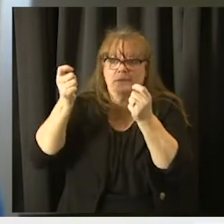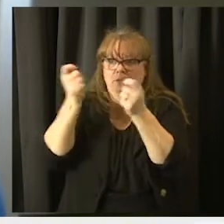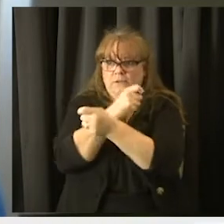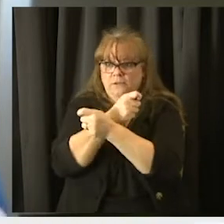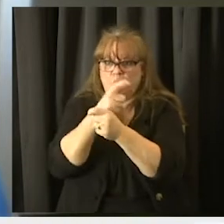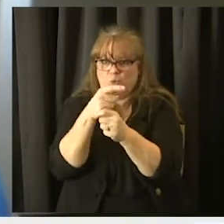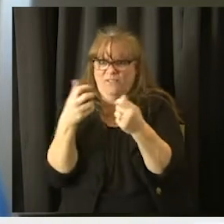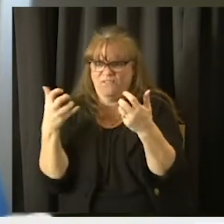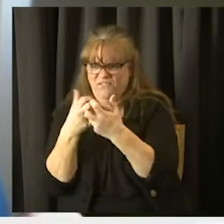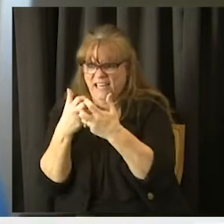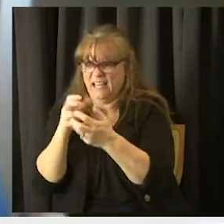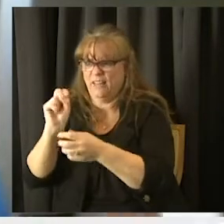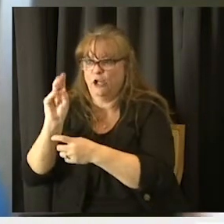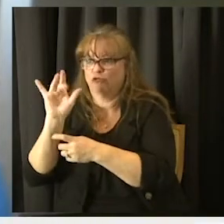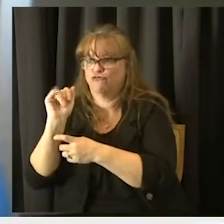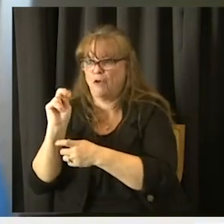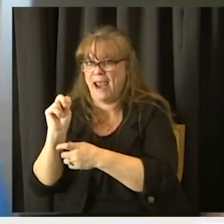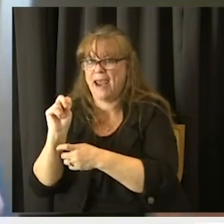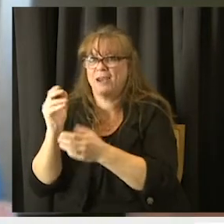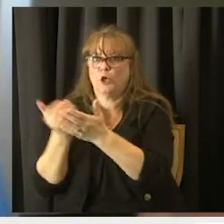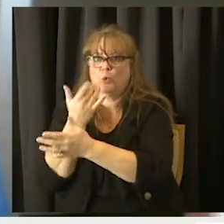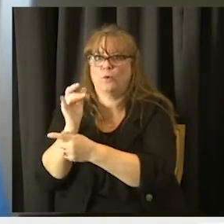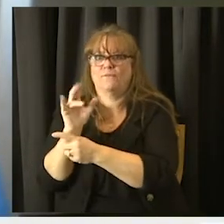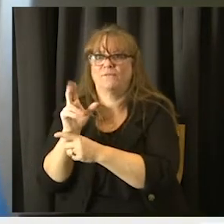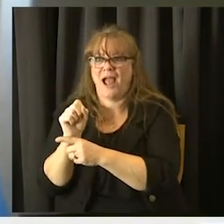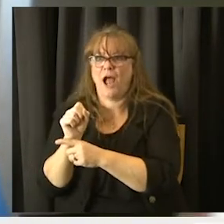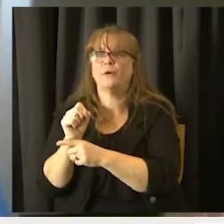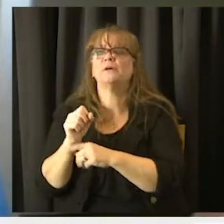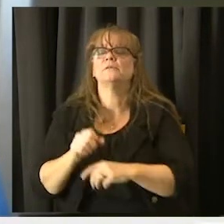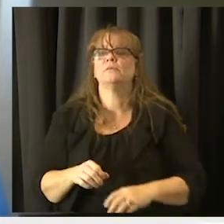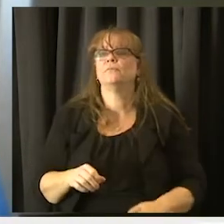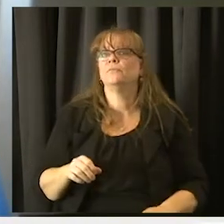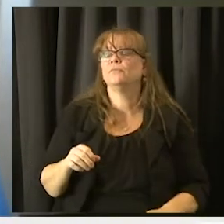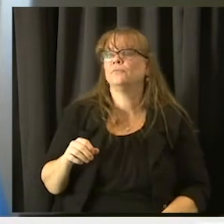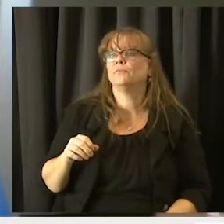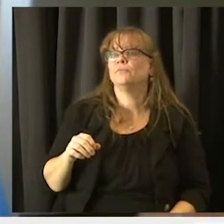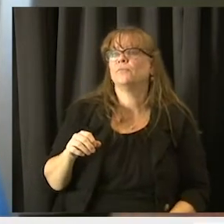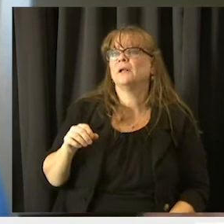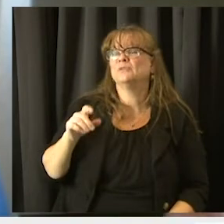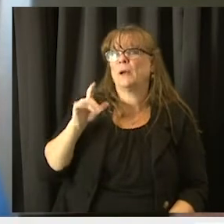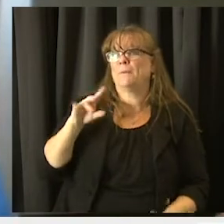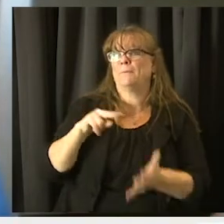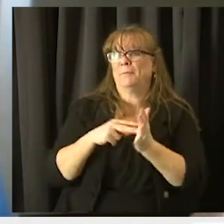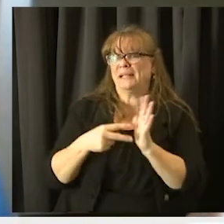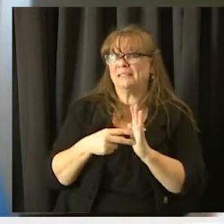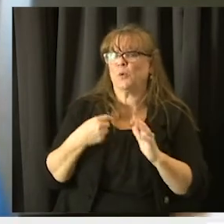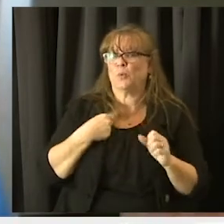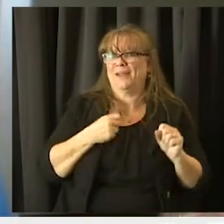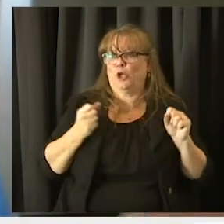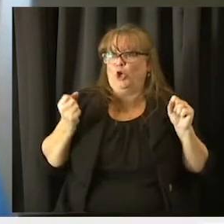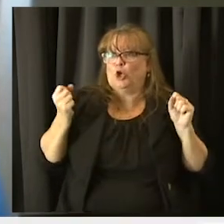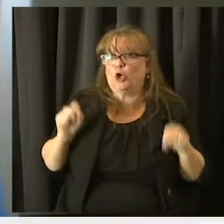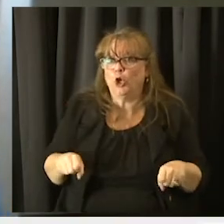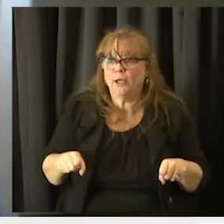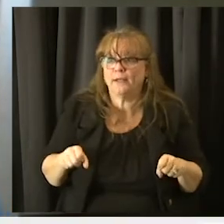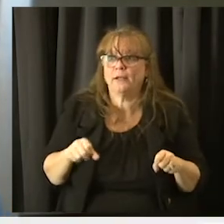the next year to to make changes to the vaccine if needed uh is there but we won't really know that